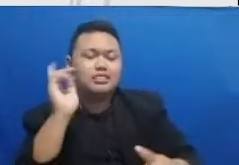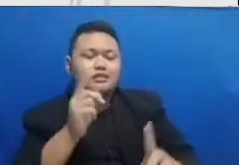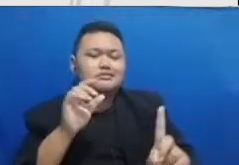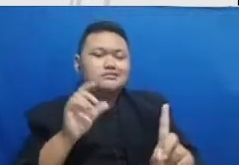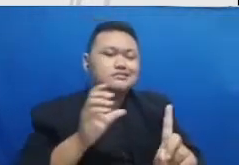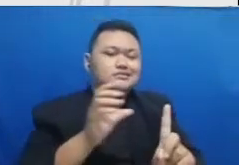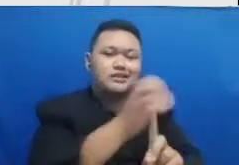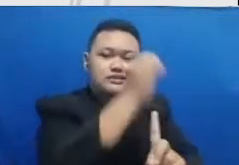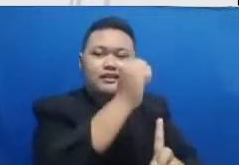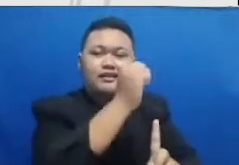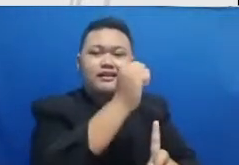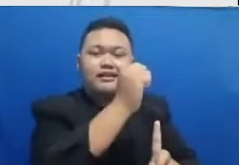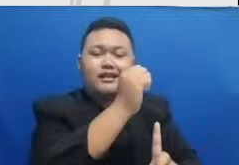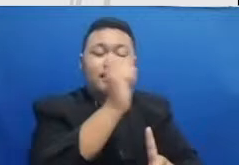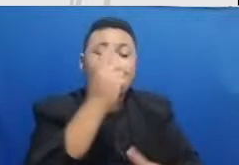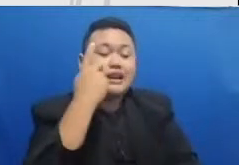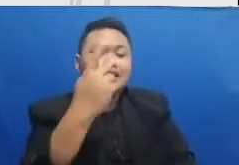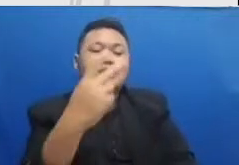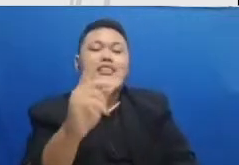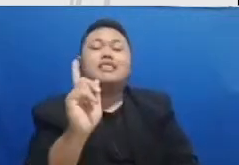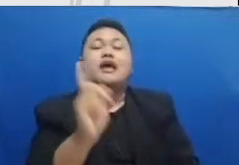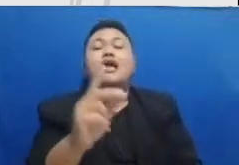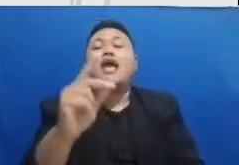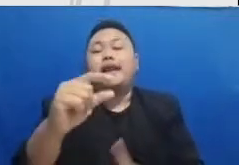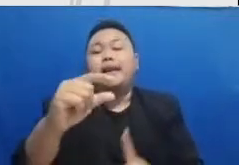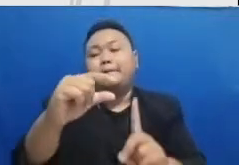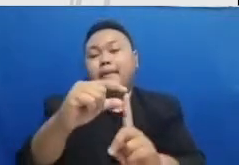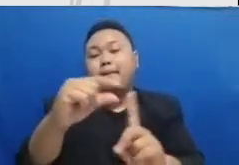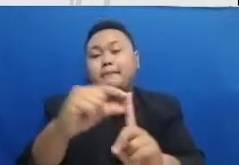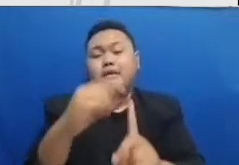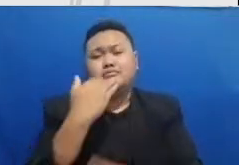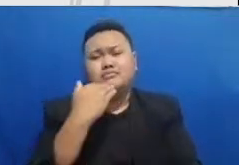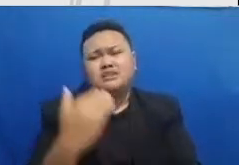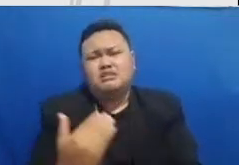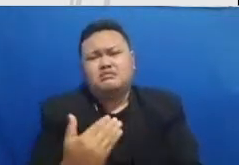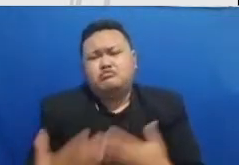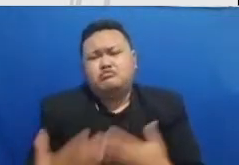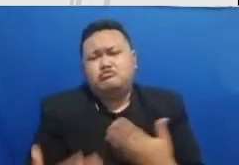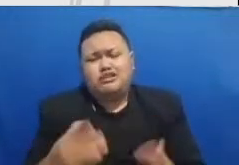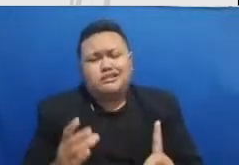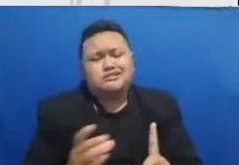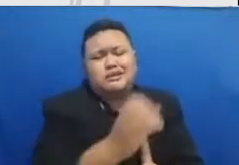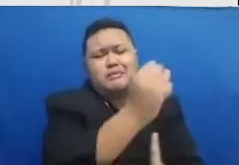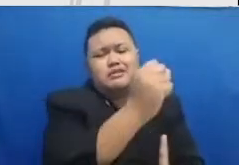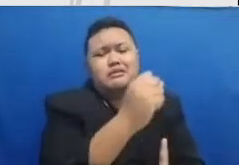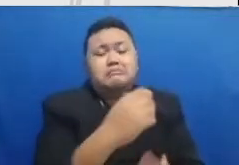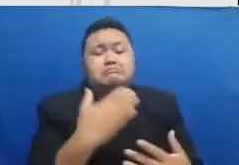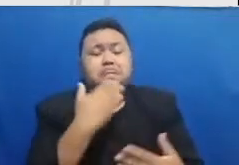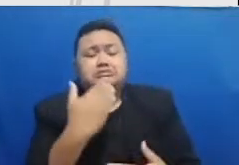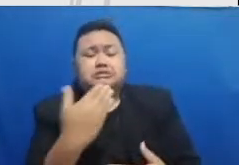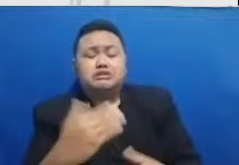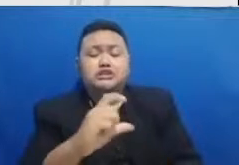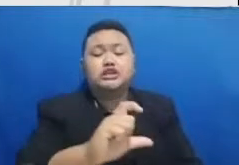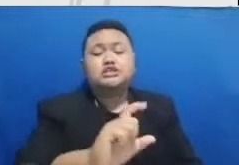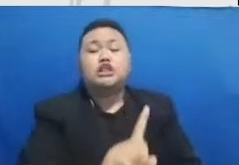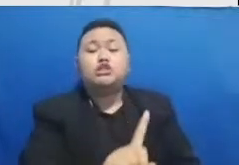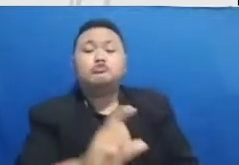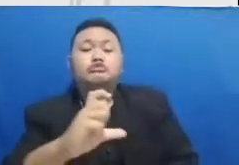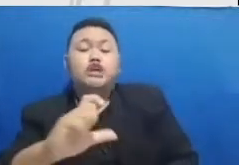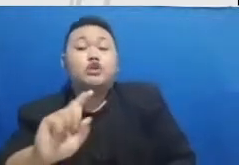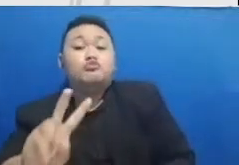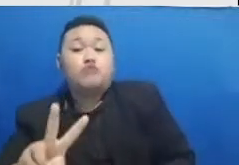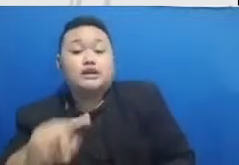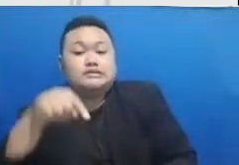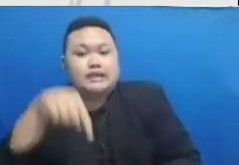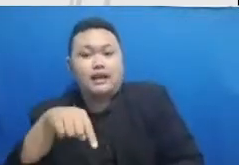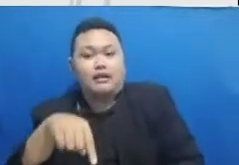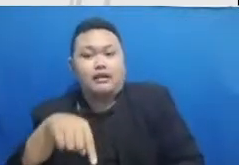what is usually achieved is C1 and C2, the KBM scenario which is increasingly modified and from the